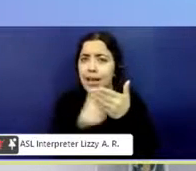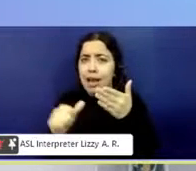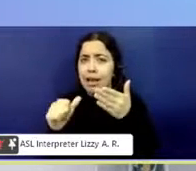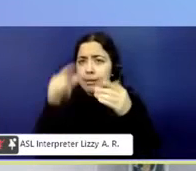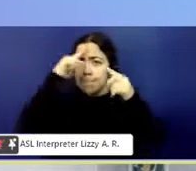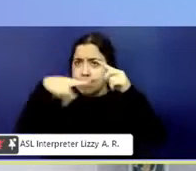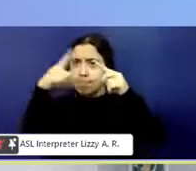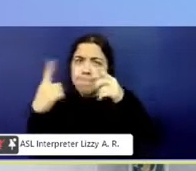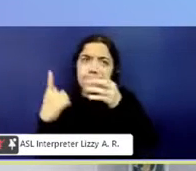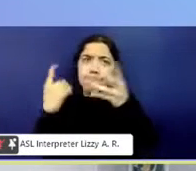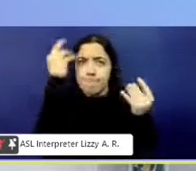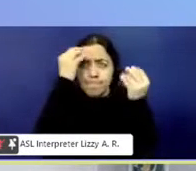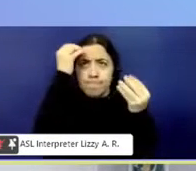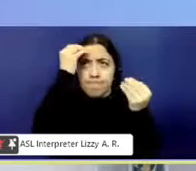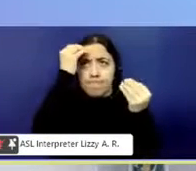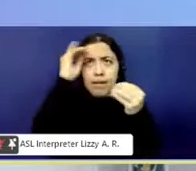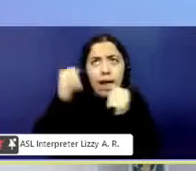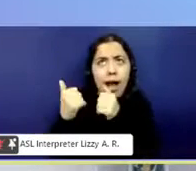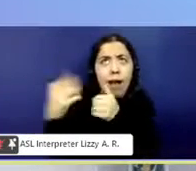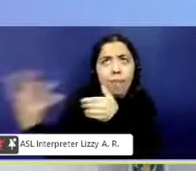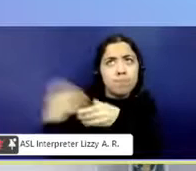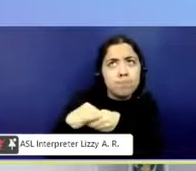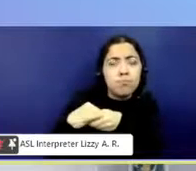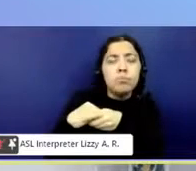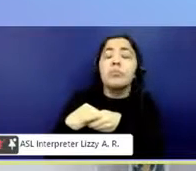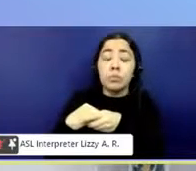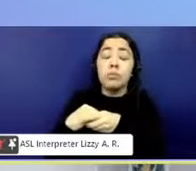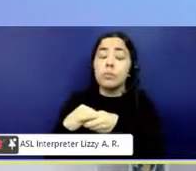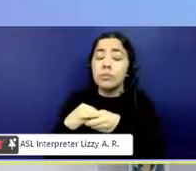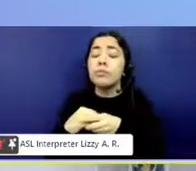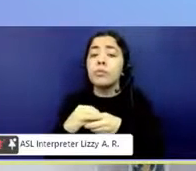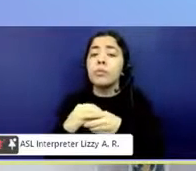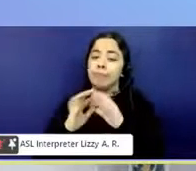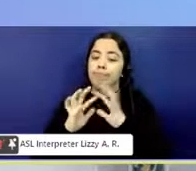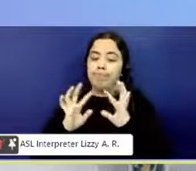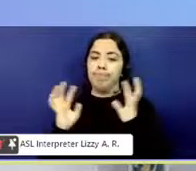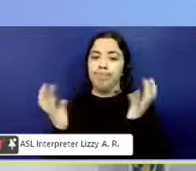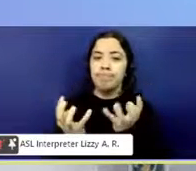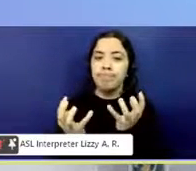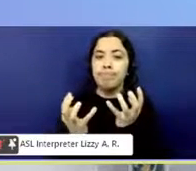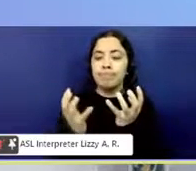we do this with all inclusive design efforts we learn from a diverse range of human beings the